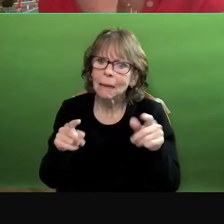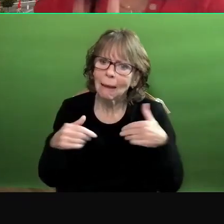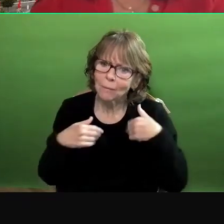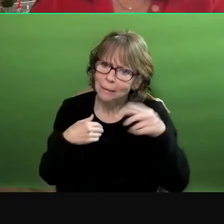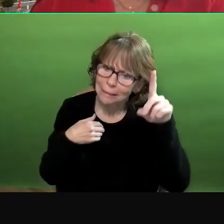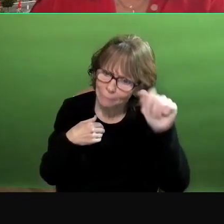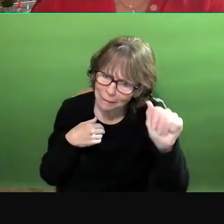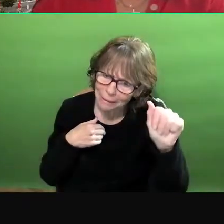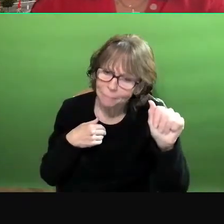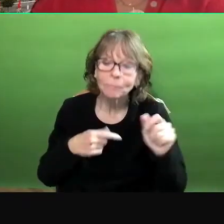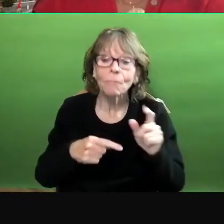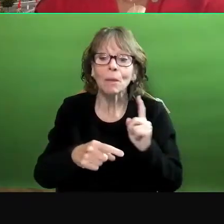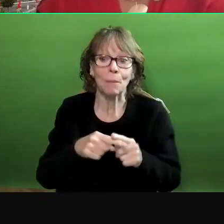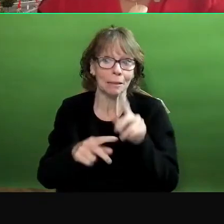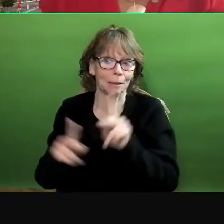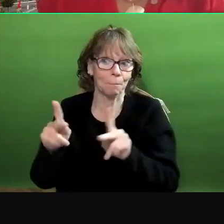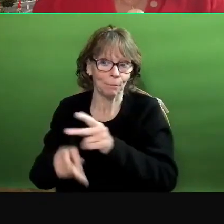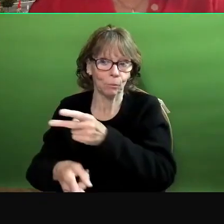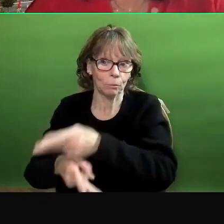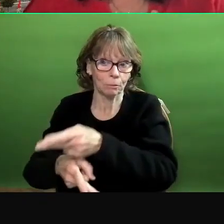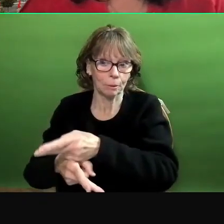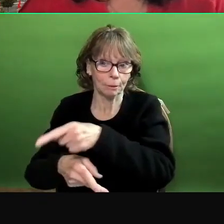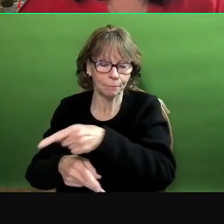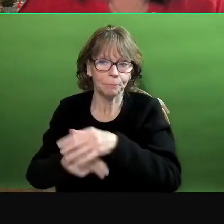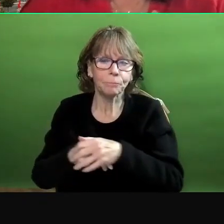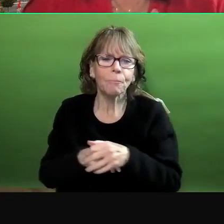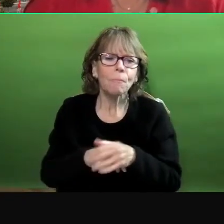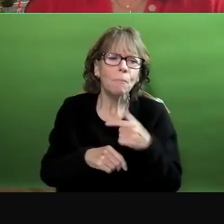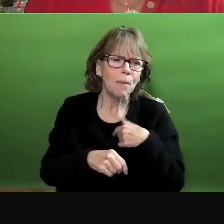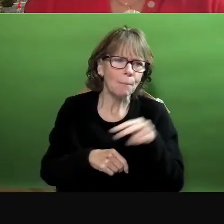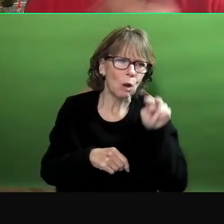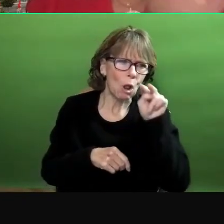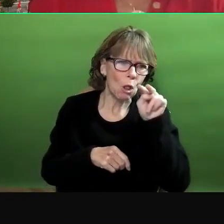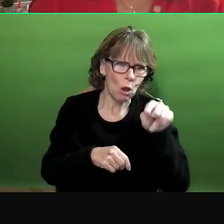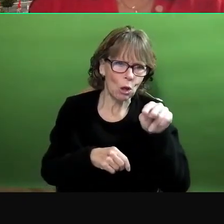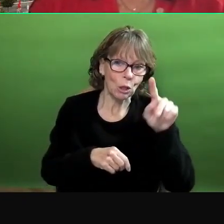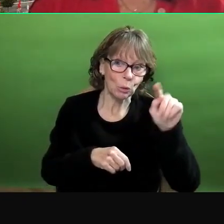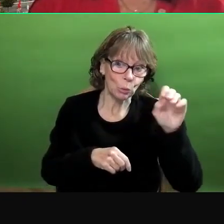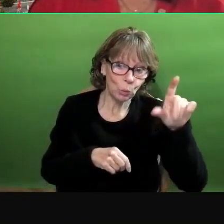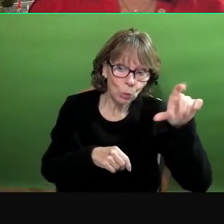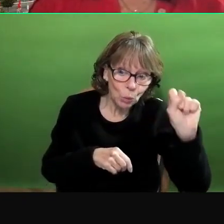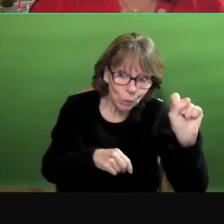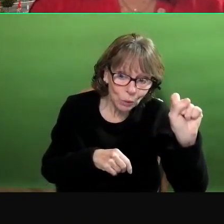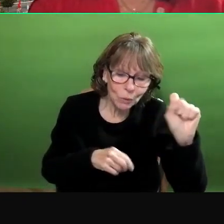I am going to focus on the tools and the ways that caregivers will engage with it,